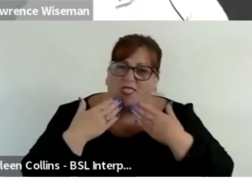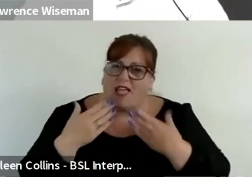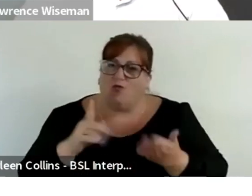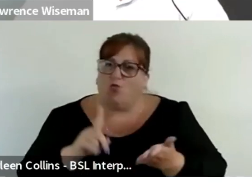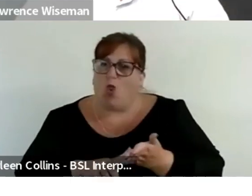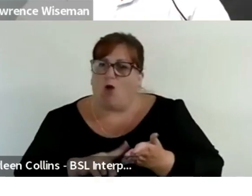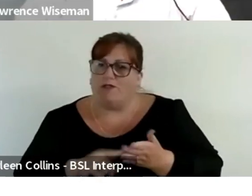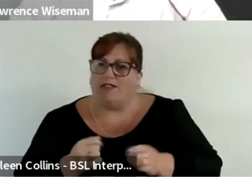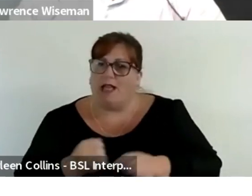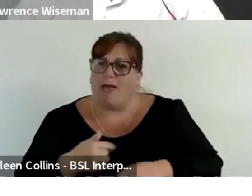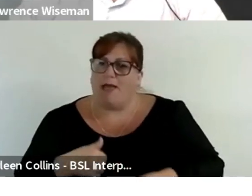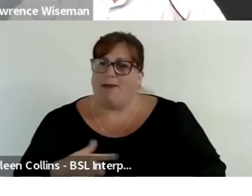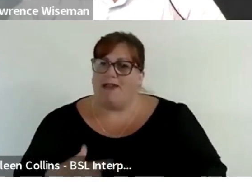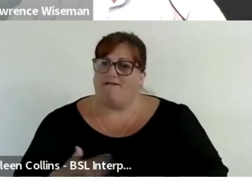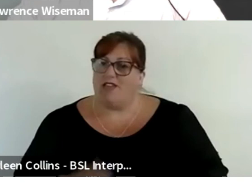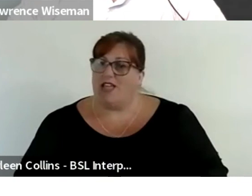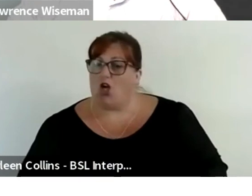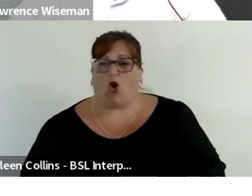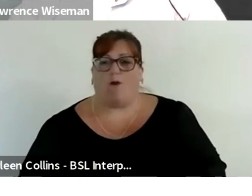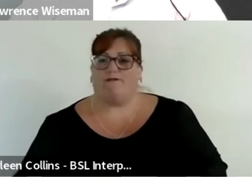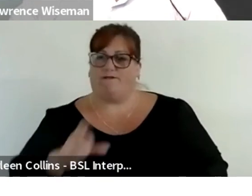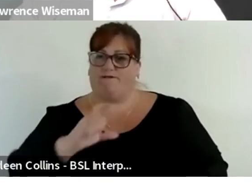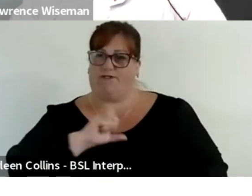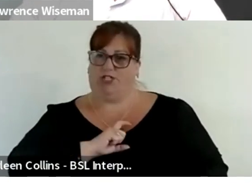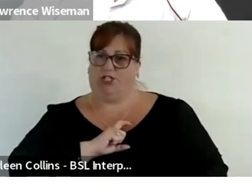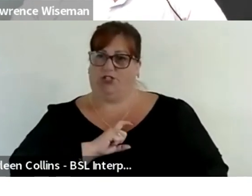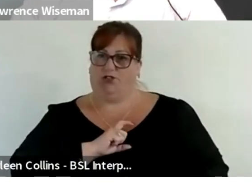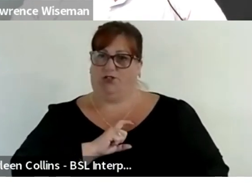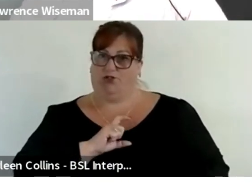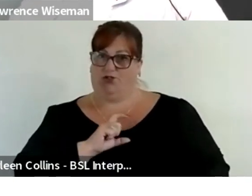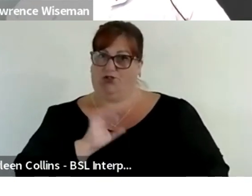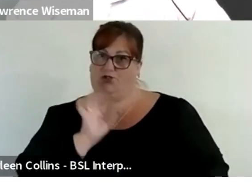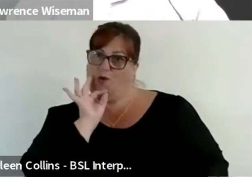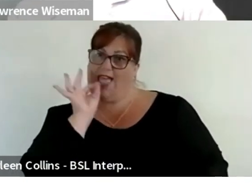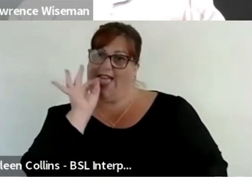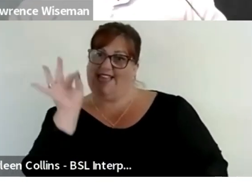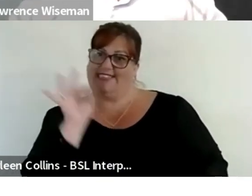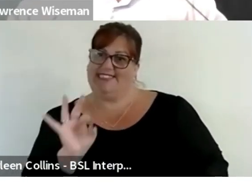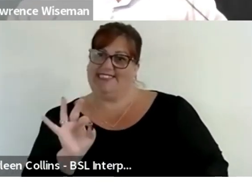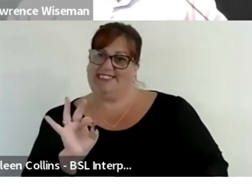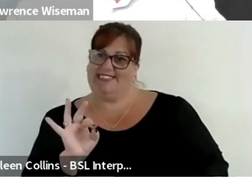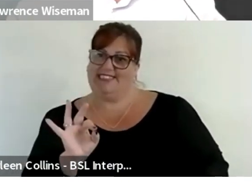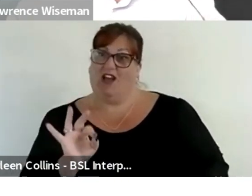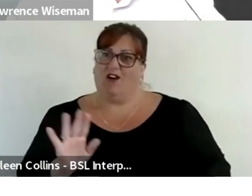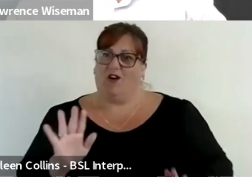The reason I was quite excited to answer that, I jumped in there, Rele, I apologise.